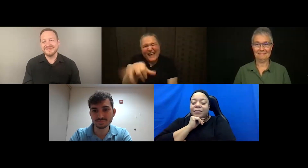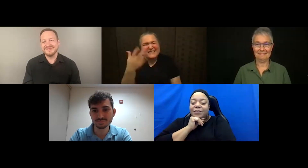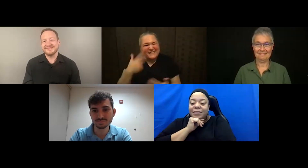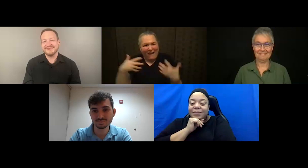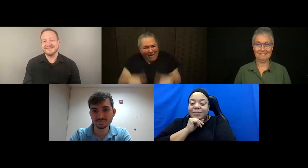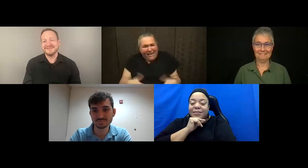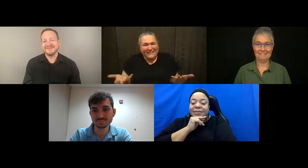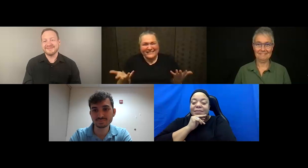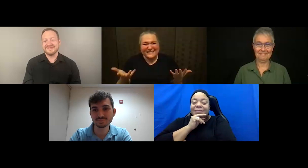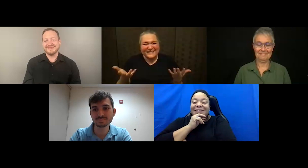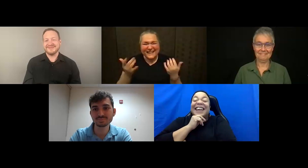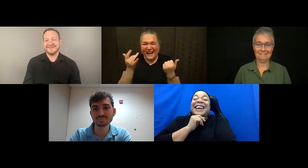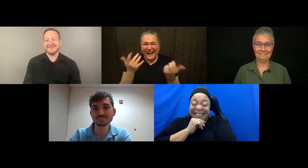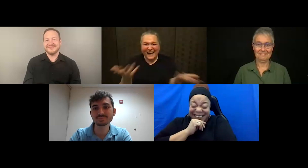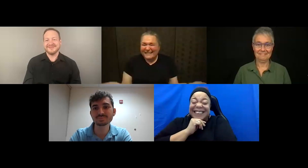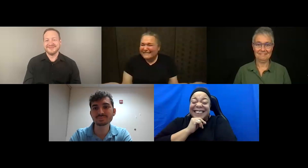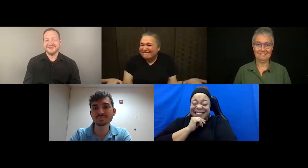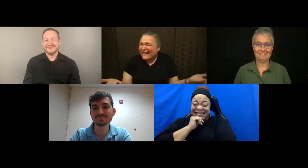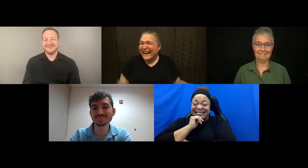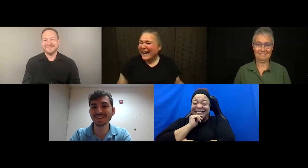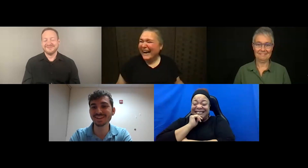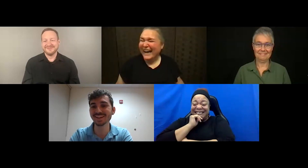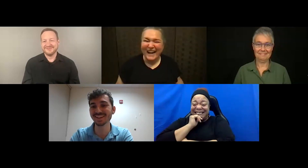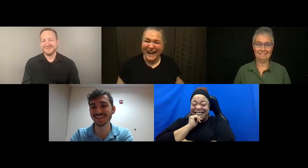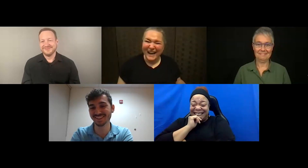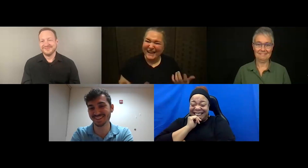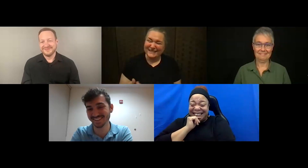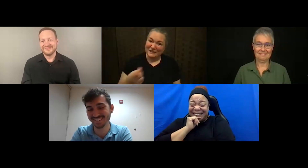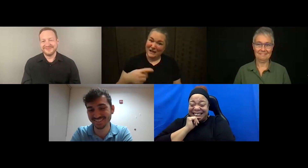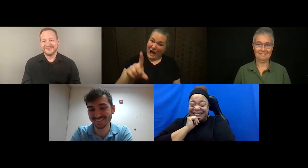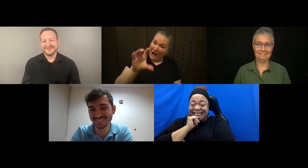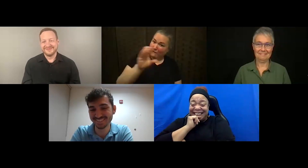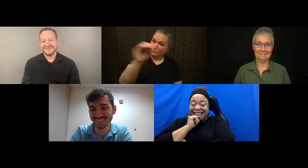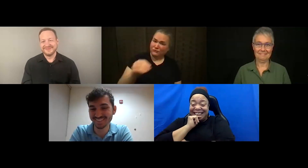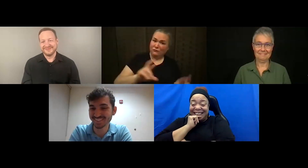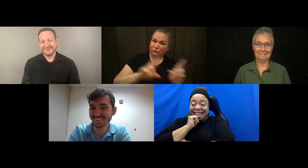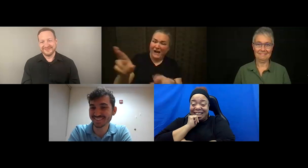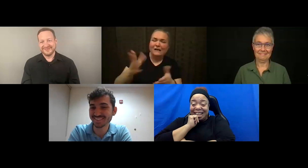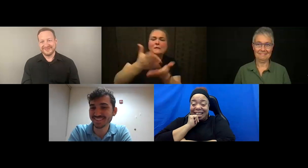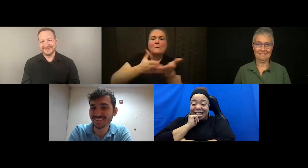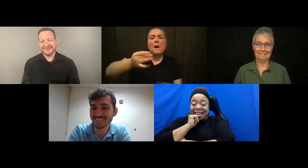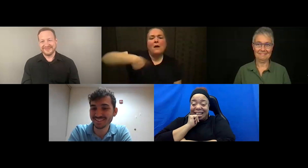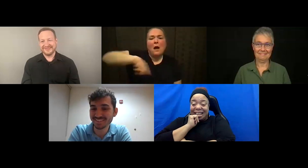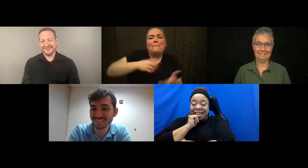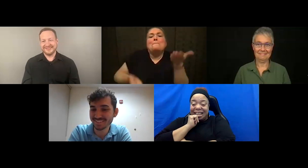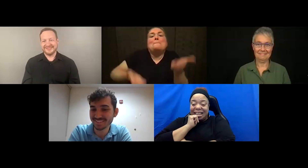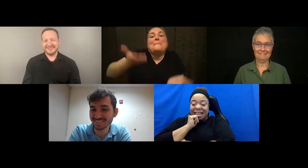There are so many things that have to be taken into consideration. It's so heavy!